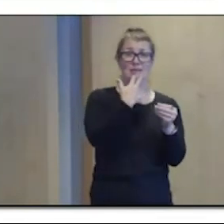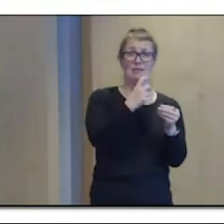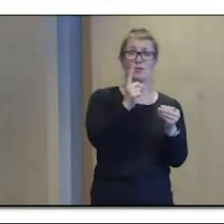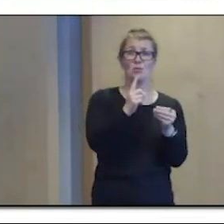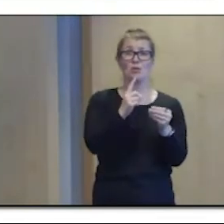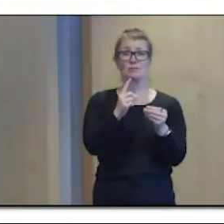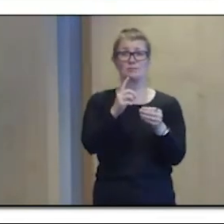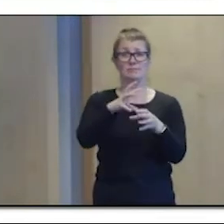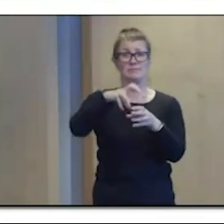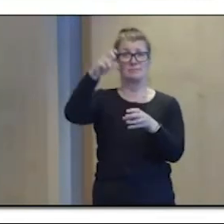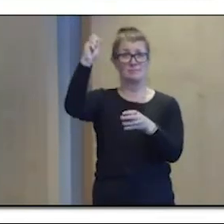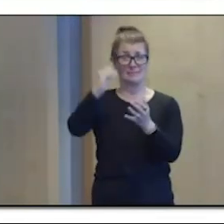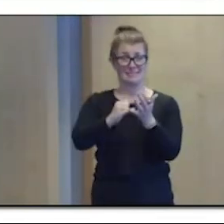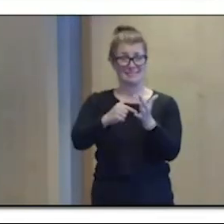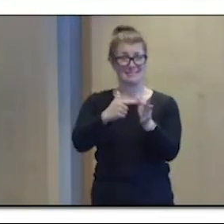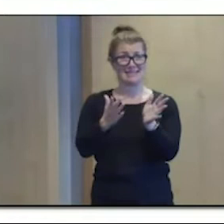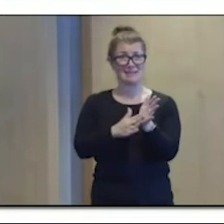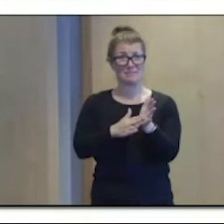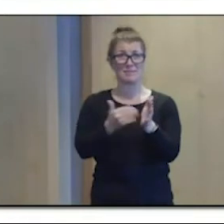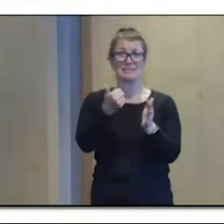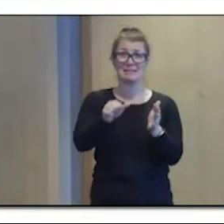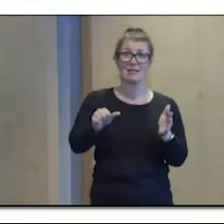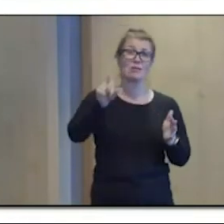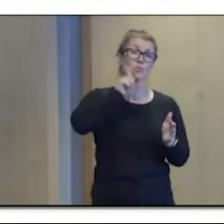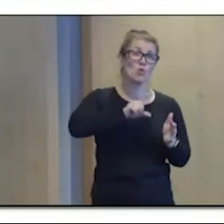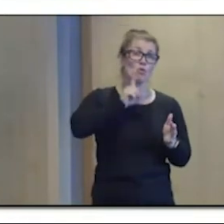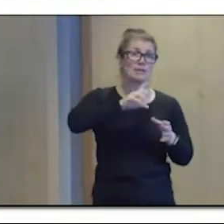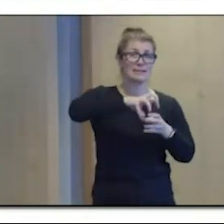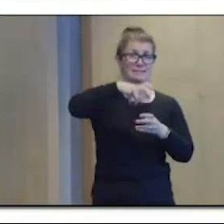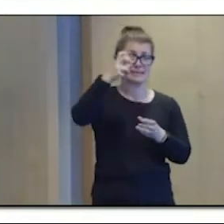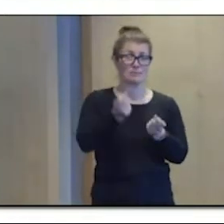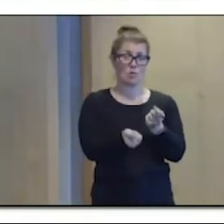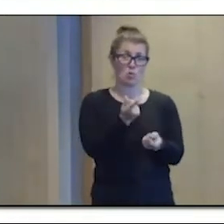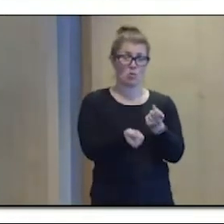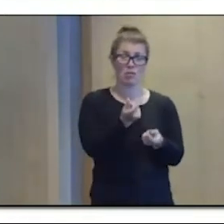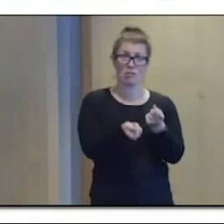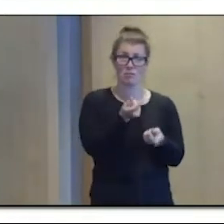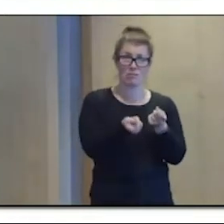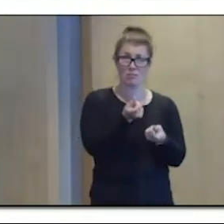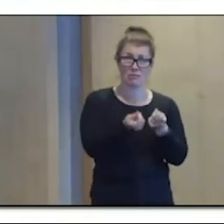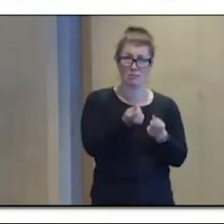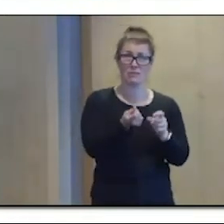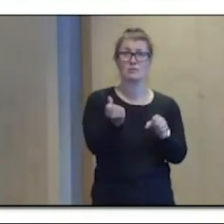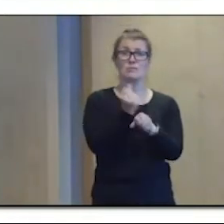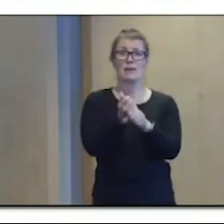make electricity and using steam to drive turbines and the steam age started in 1698,